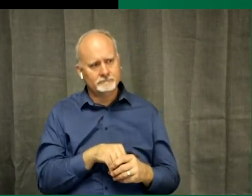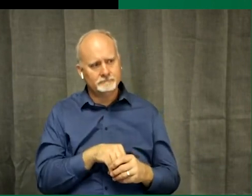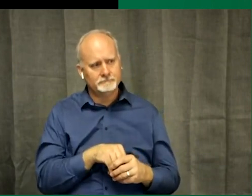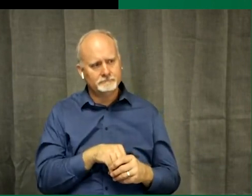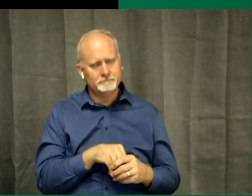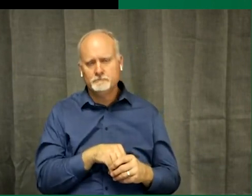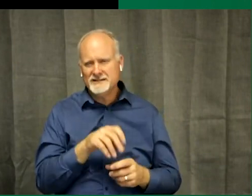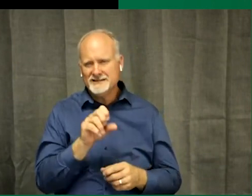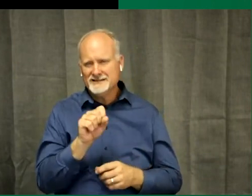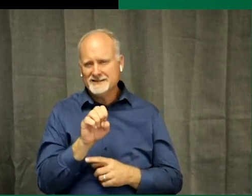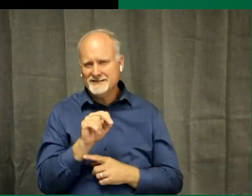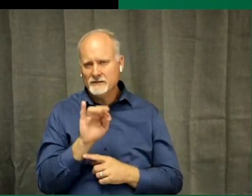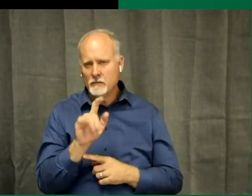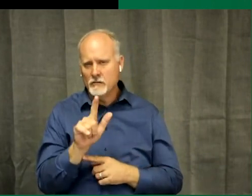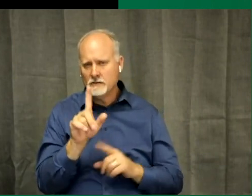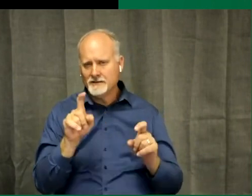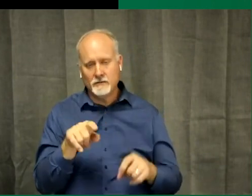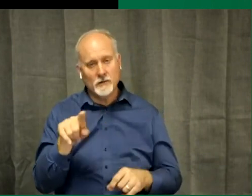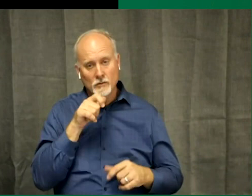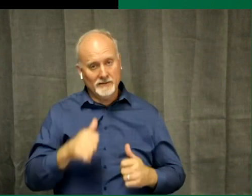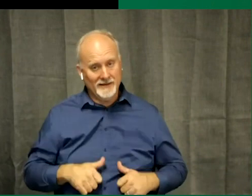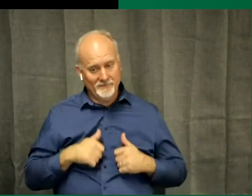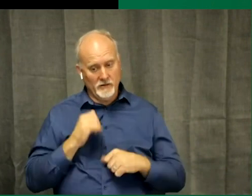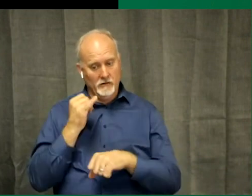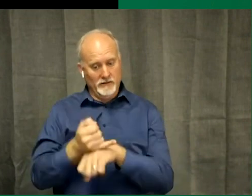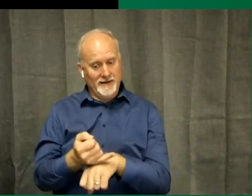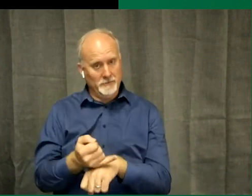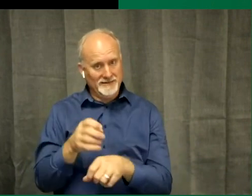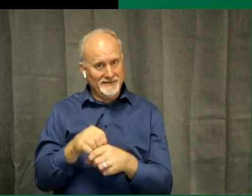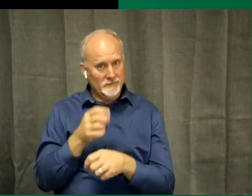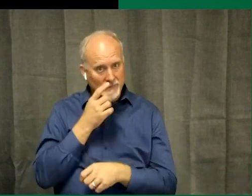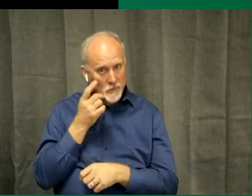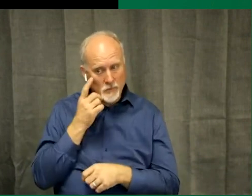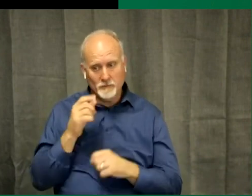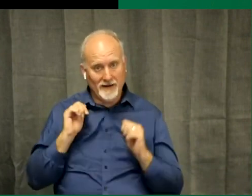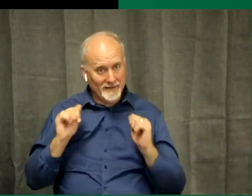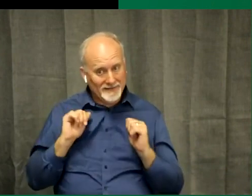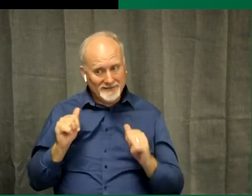sentinel testing those who are living on campus in housing athletes clinical students and those